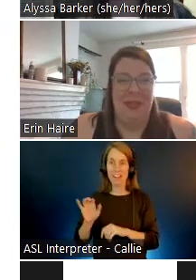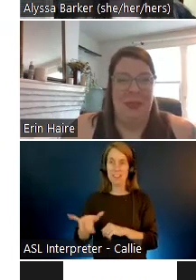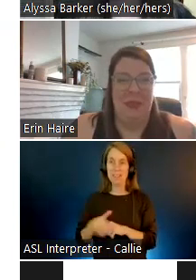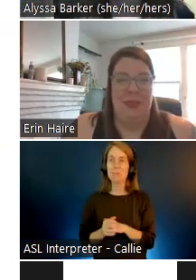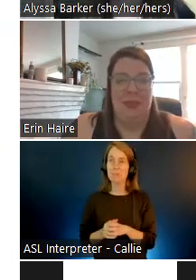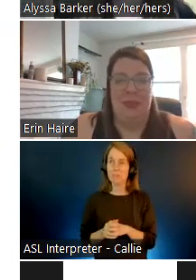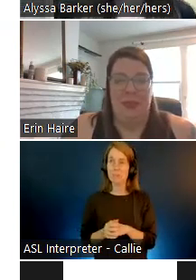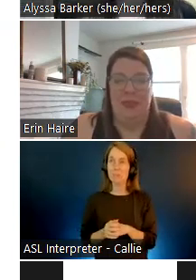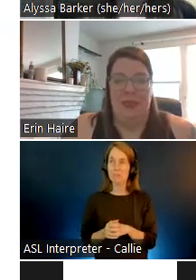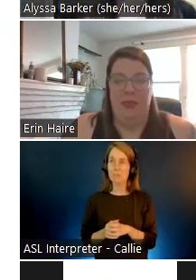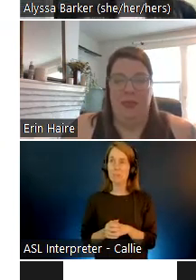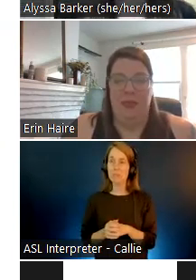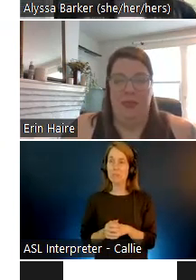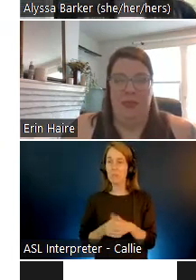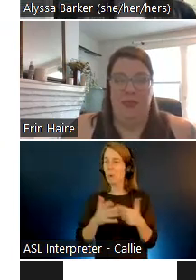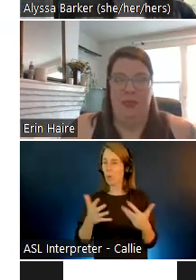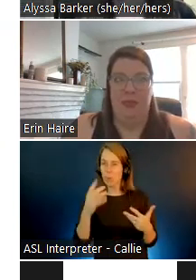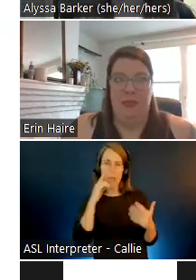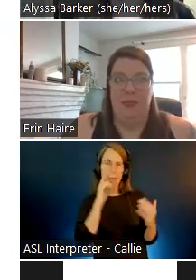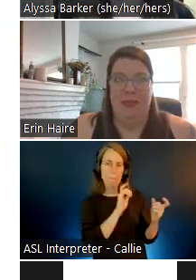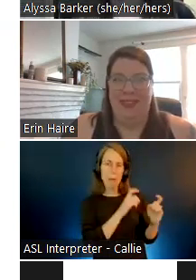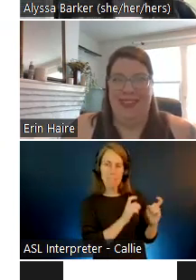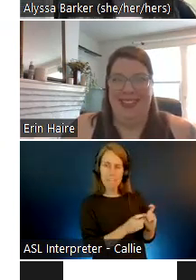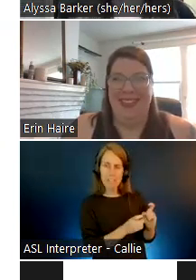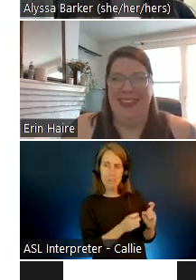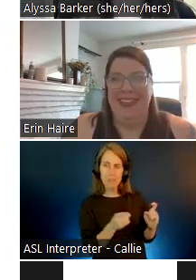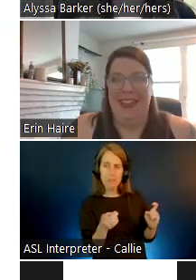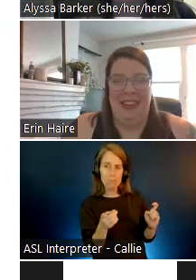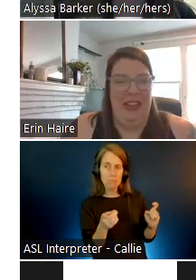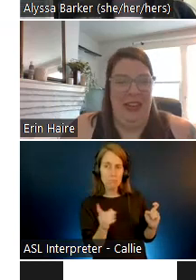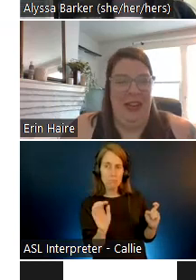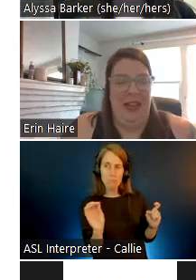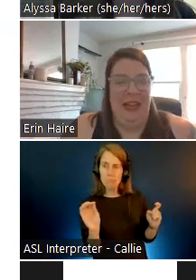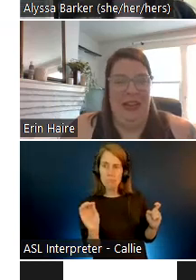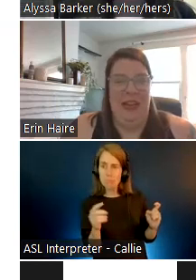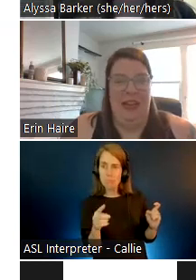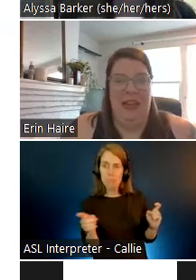anybody think it a reasonable modification